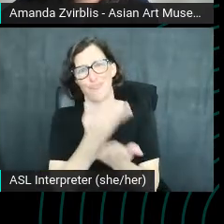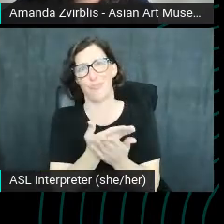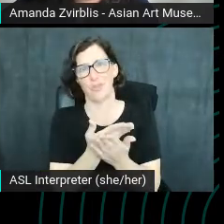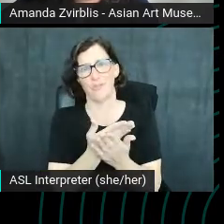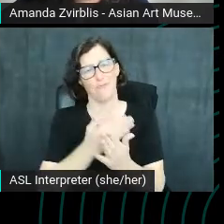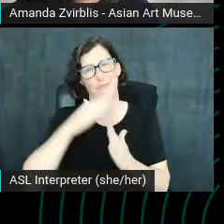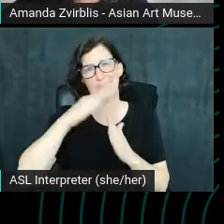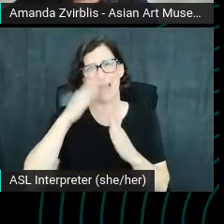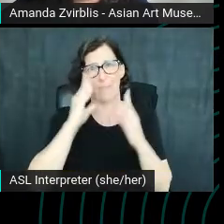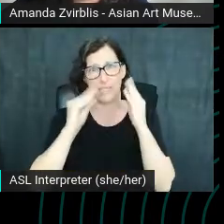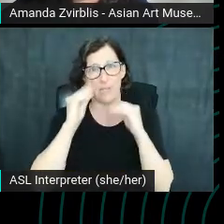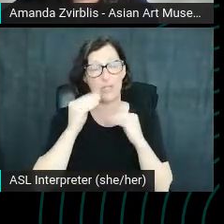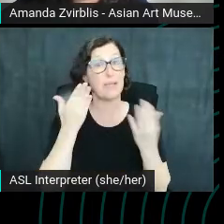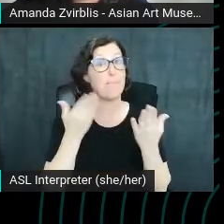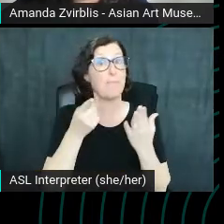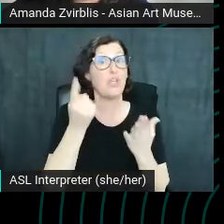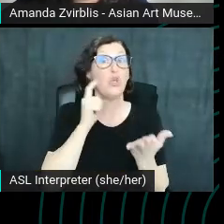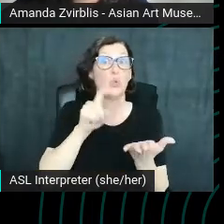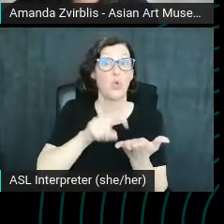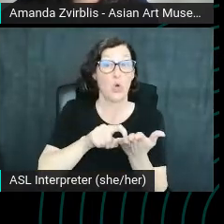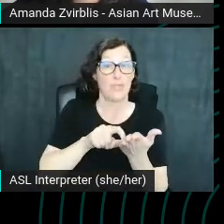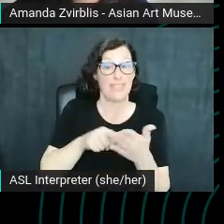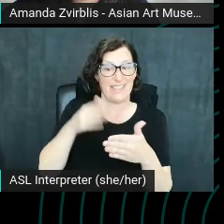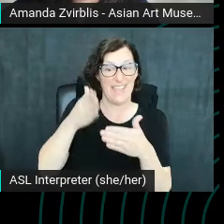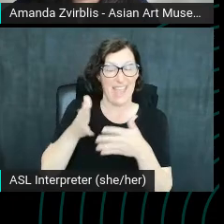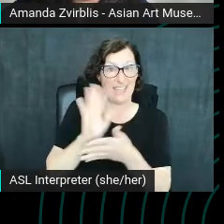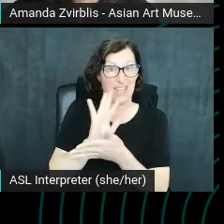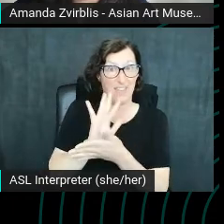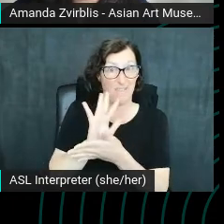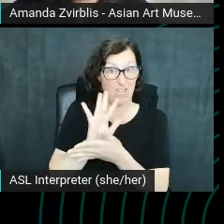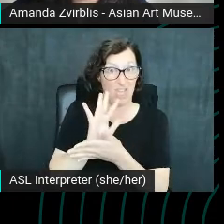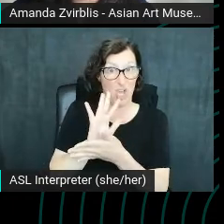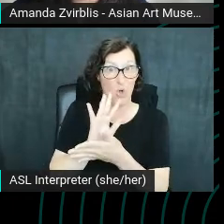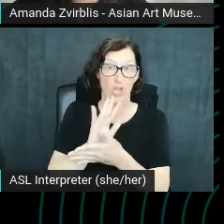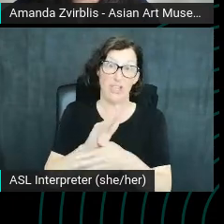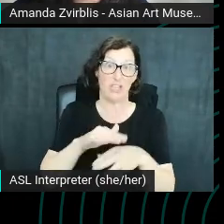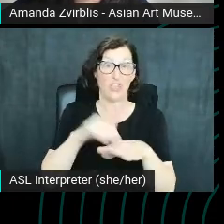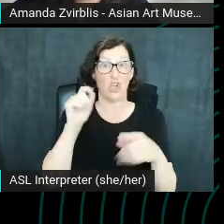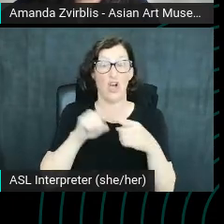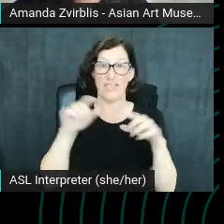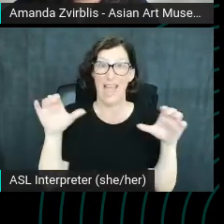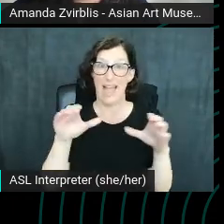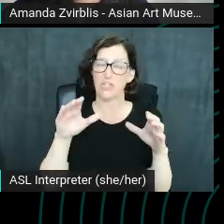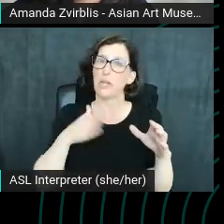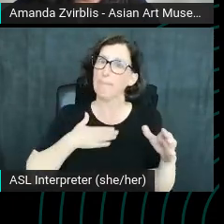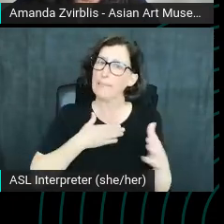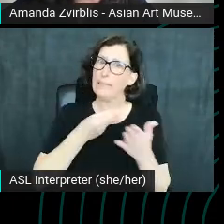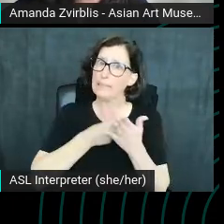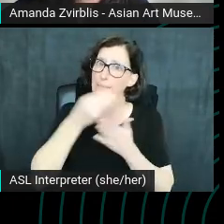You may have noticed that at the end of the video, there was also a call to action to buy tickets, and that's OK.